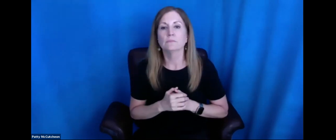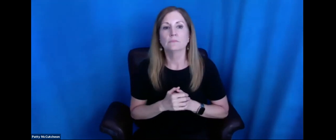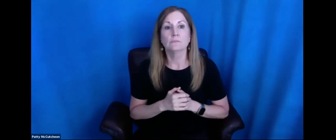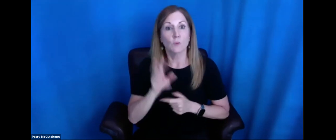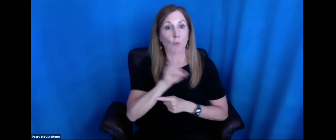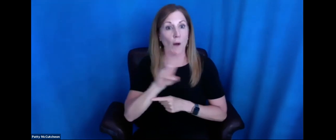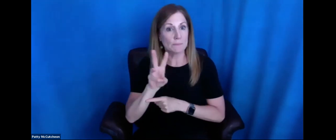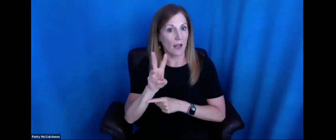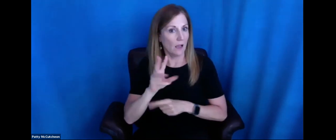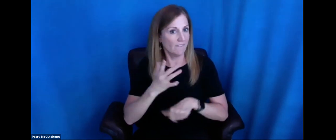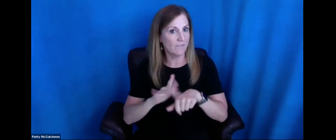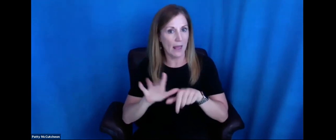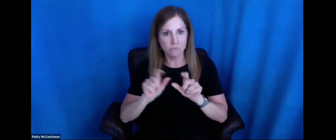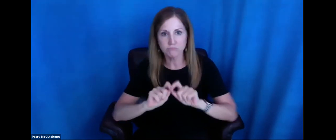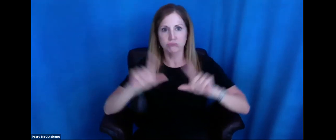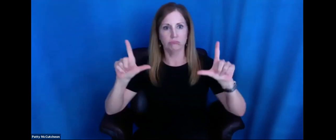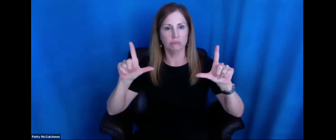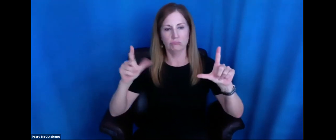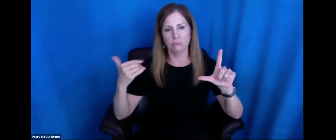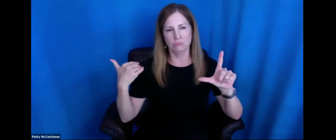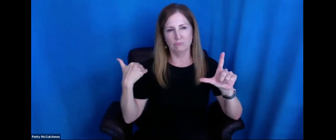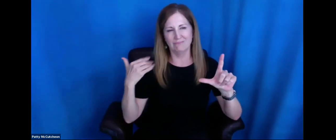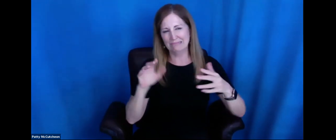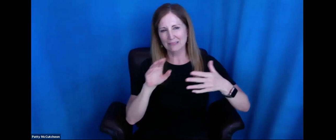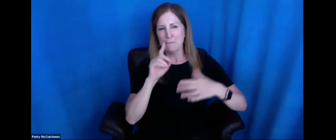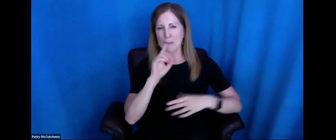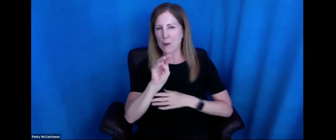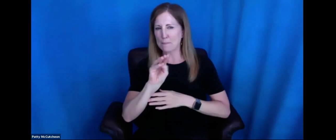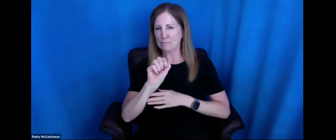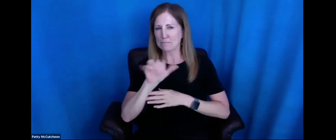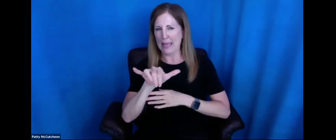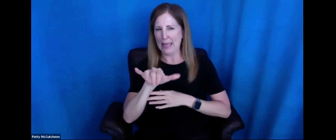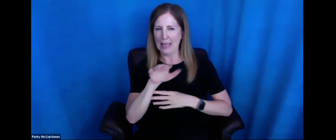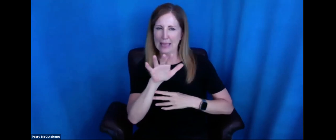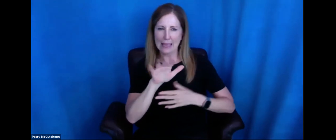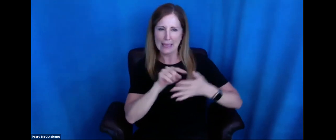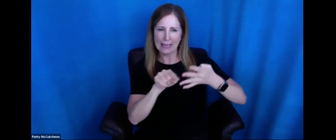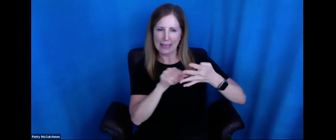for the first time in mid-May so that people could start ordering the ballots, in the first week that the